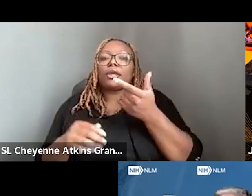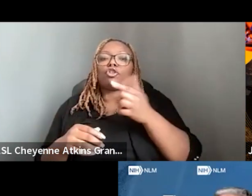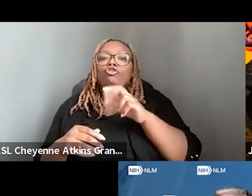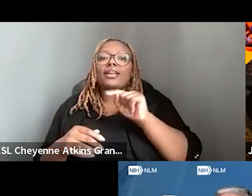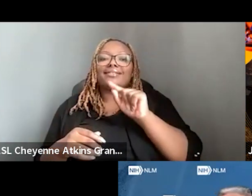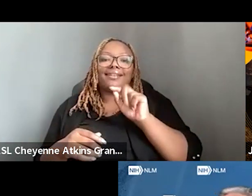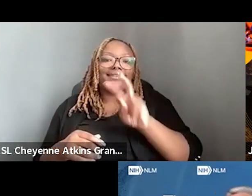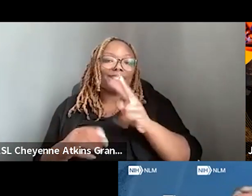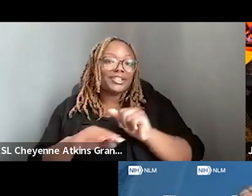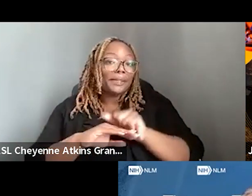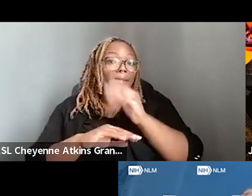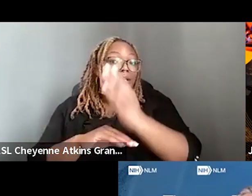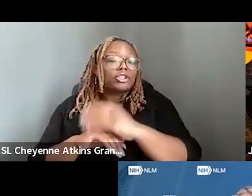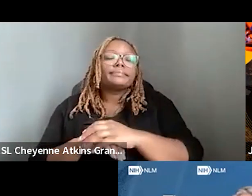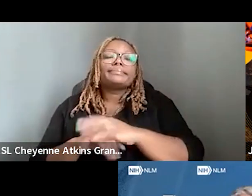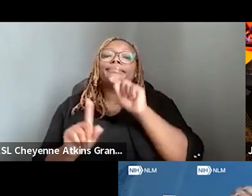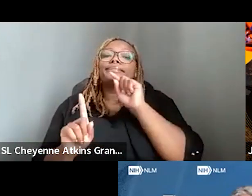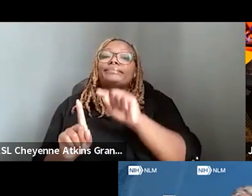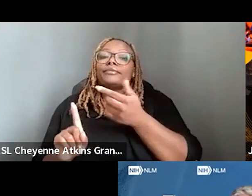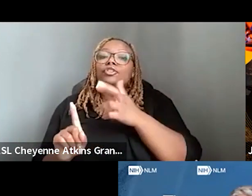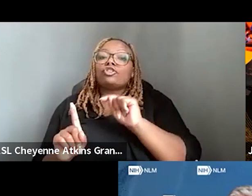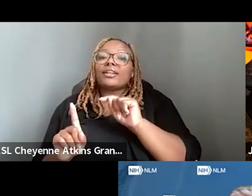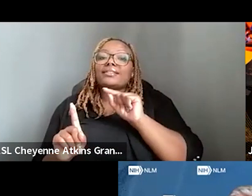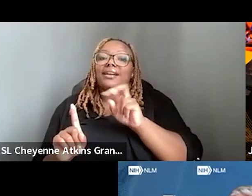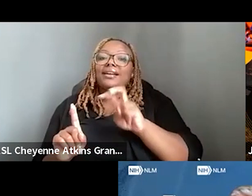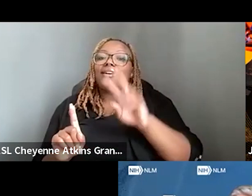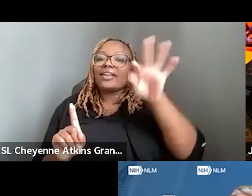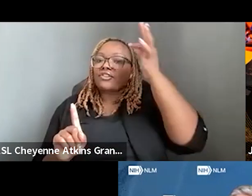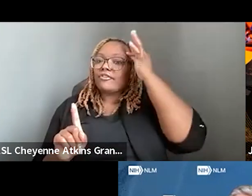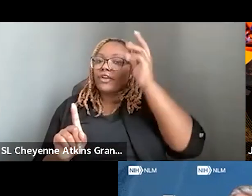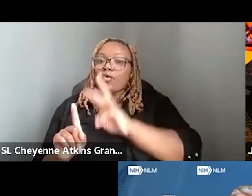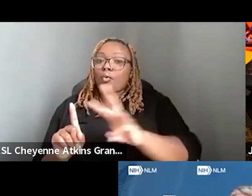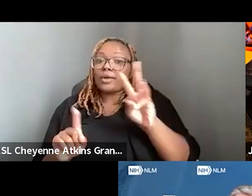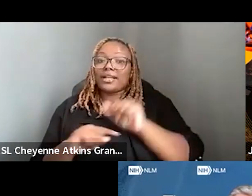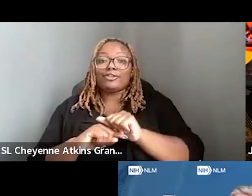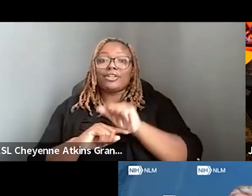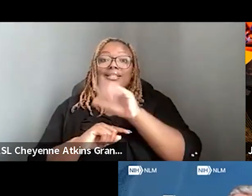So Grants.gov is a federal-wide website where you can submit grants to any agency.